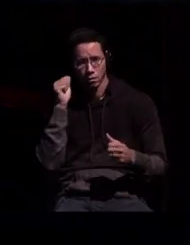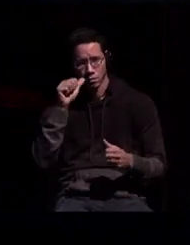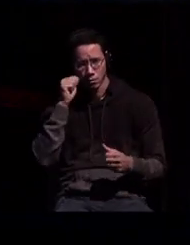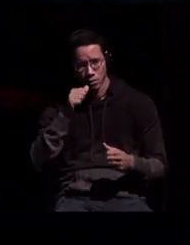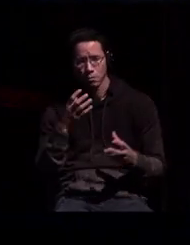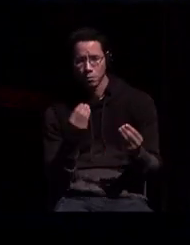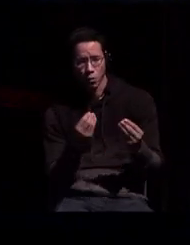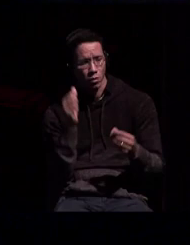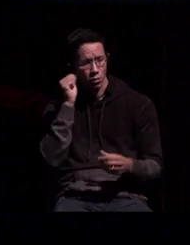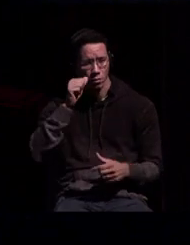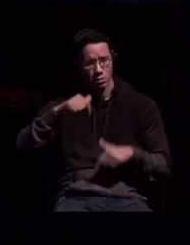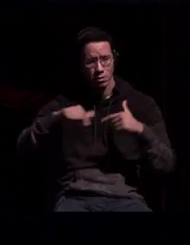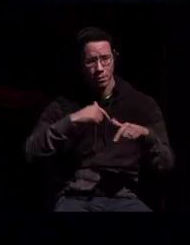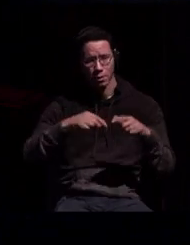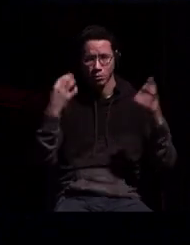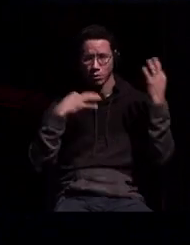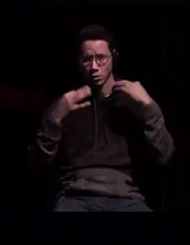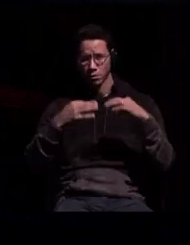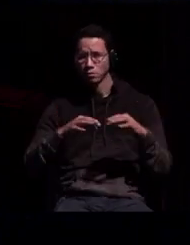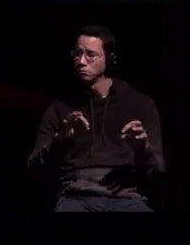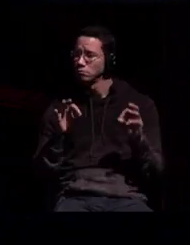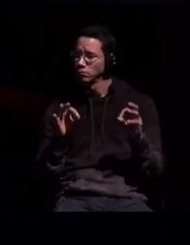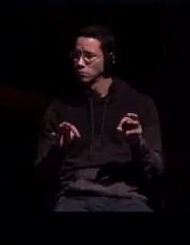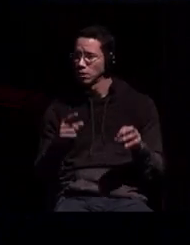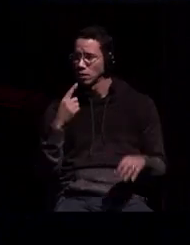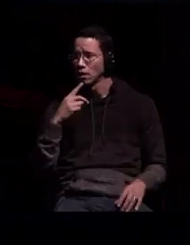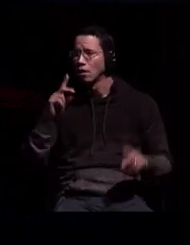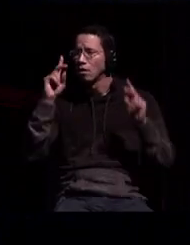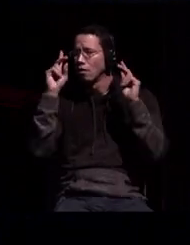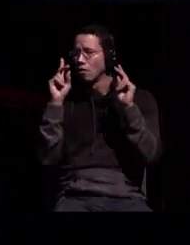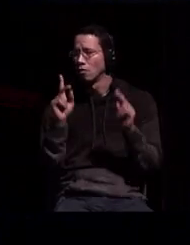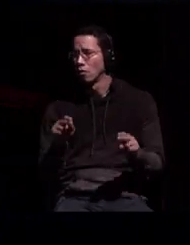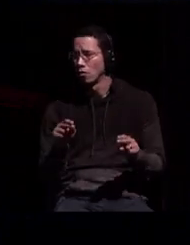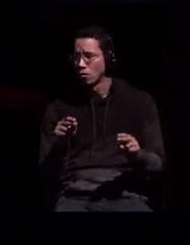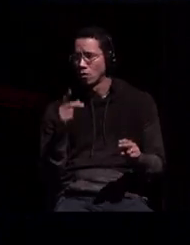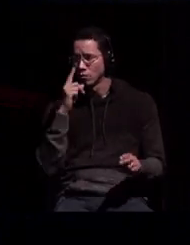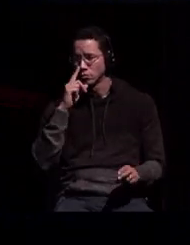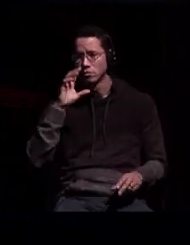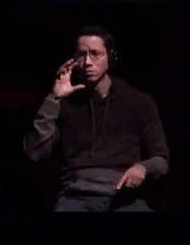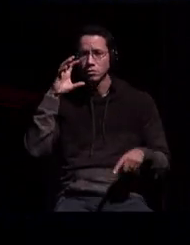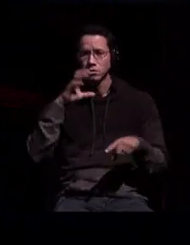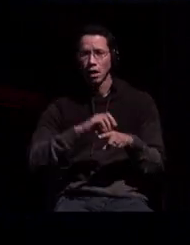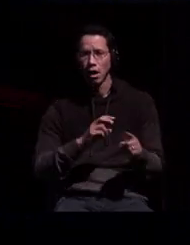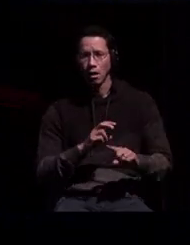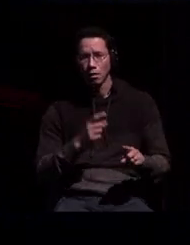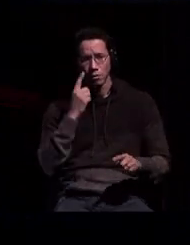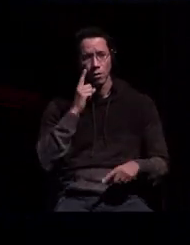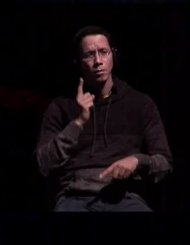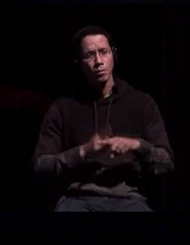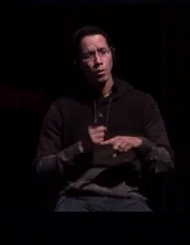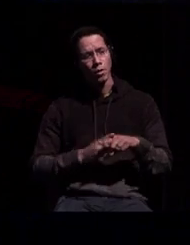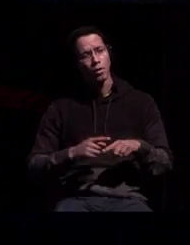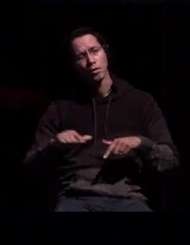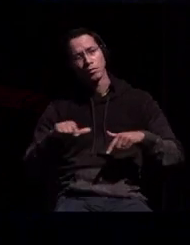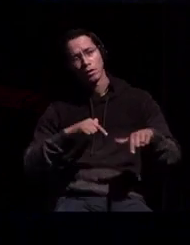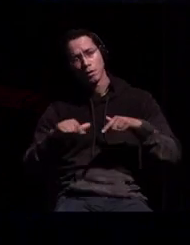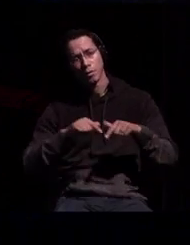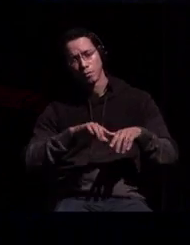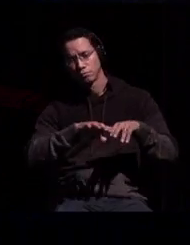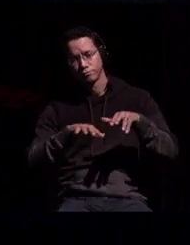but that is the same as biting one’s own tail as they are creating precarious jobs where sexual division exists. So, finally,